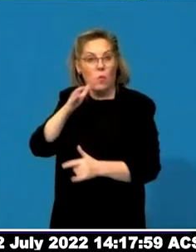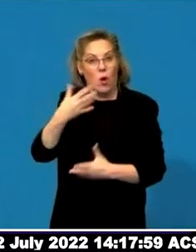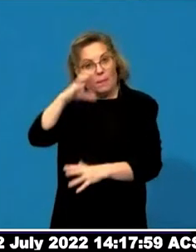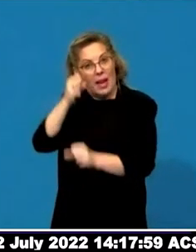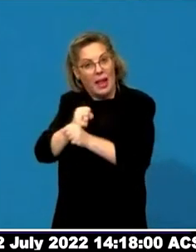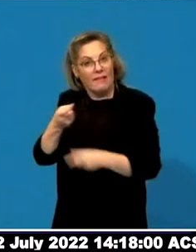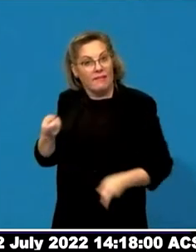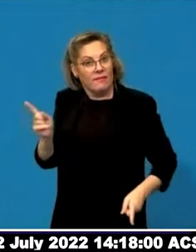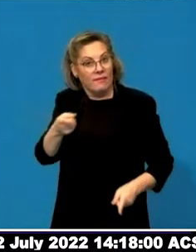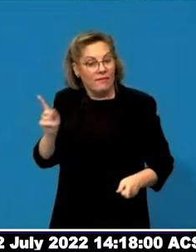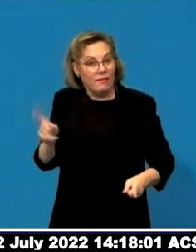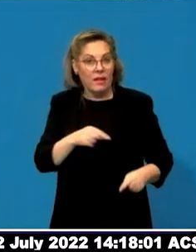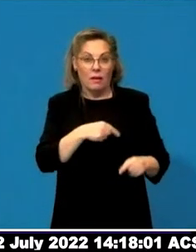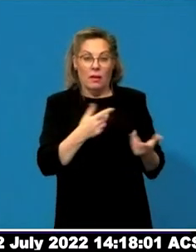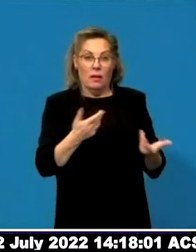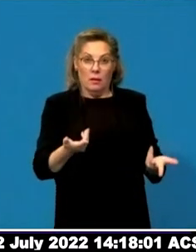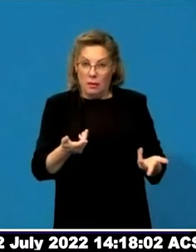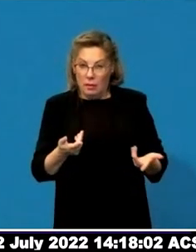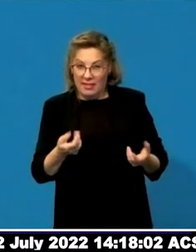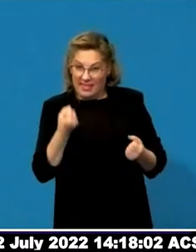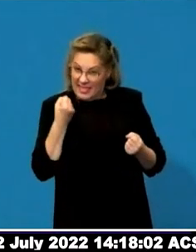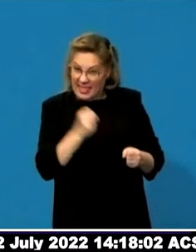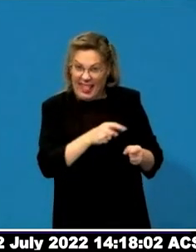that the NDIS might actually help them? MS McRAE: Yeah.